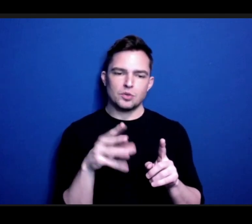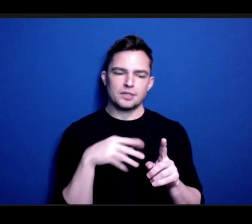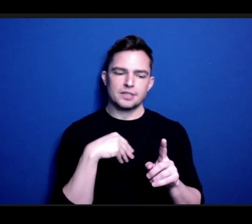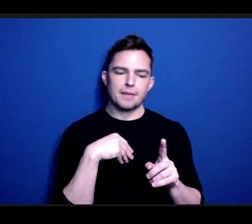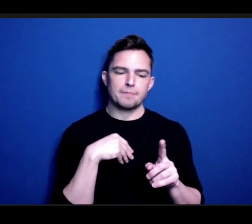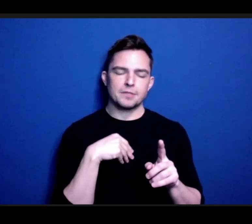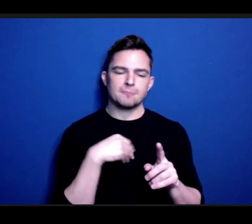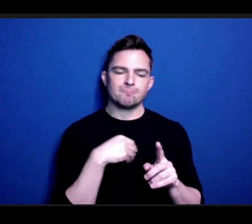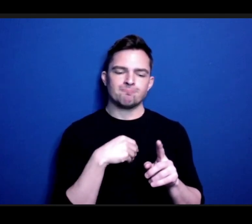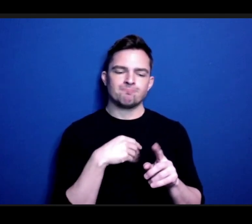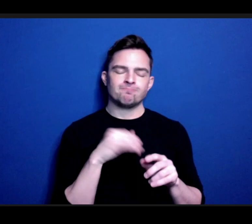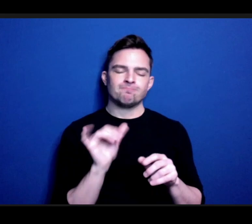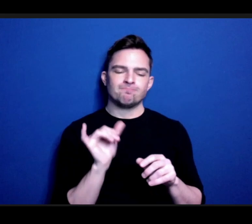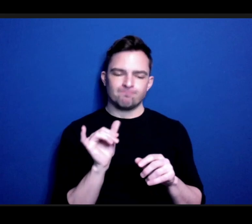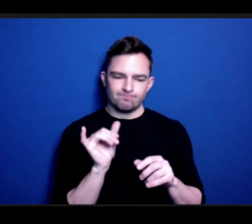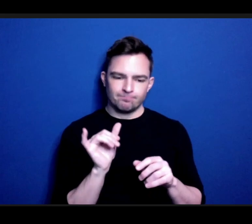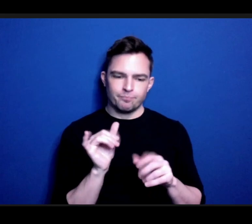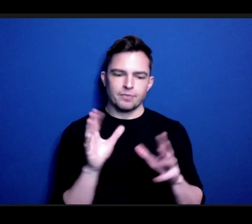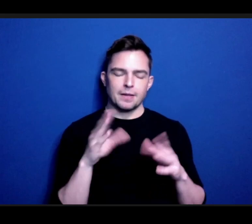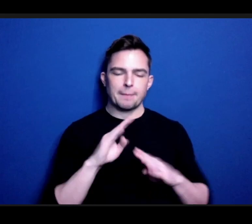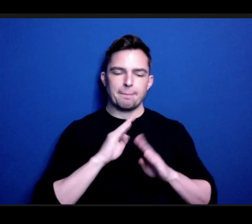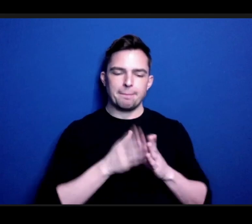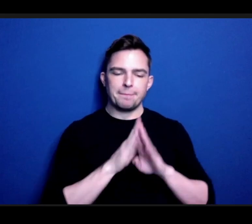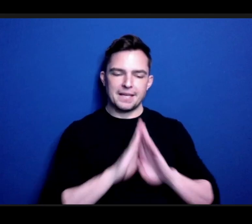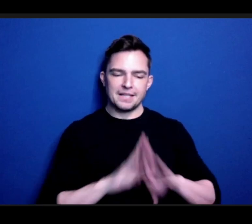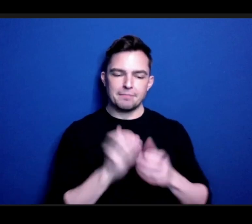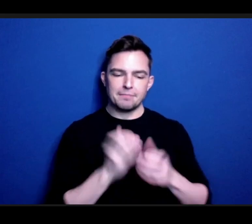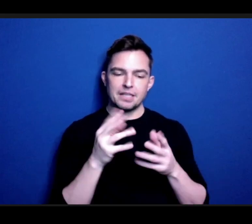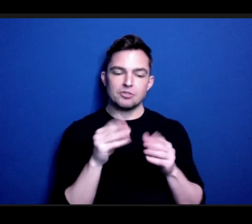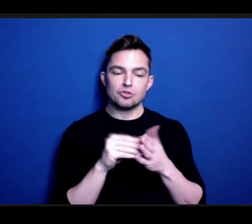students that are doing really dope work with, you know, high school students, and the next